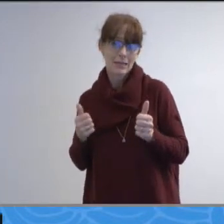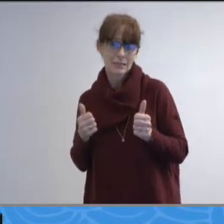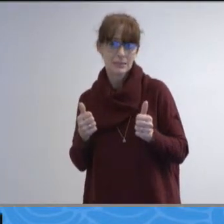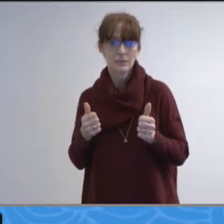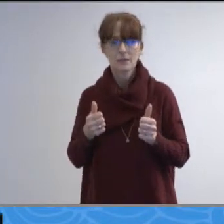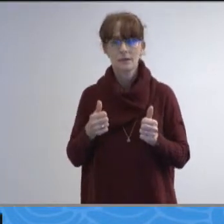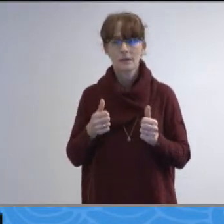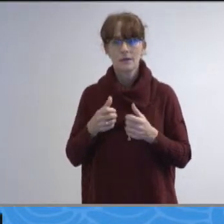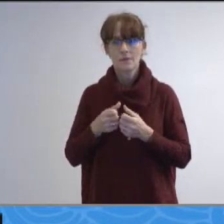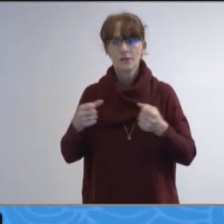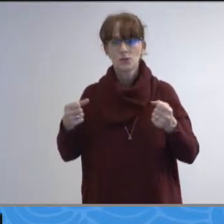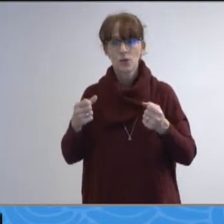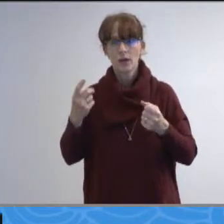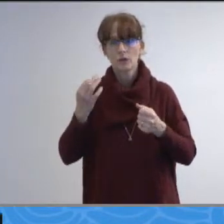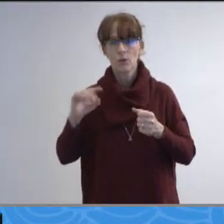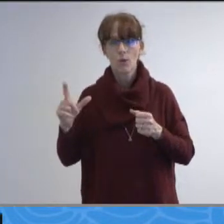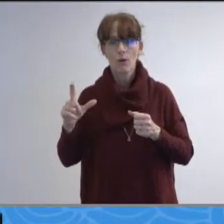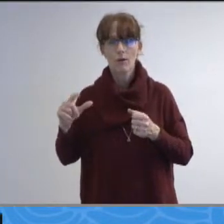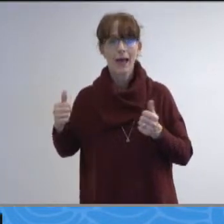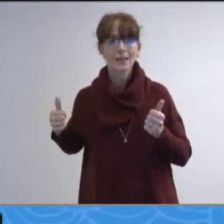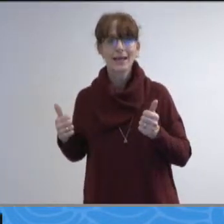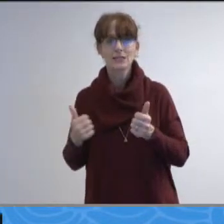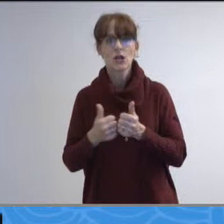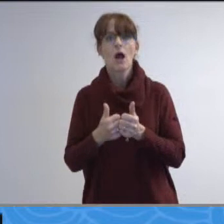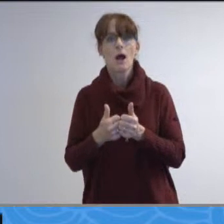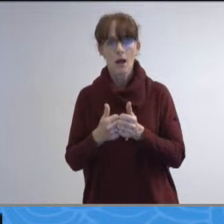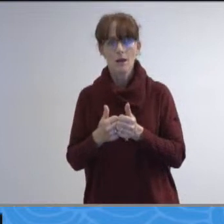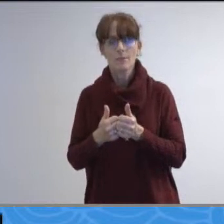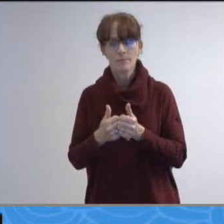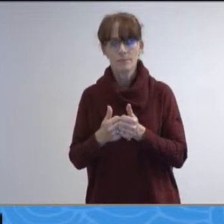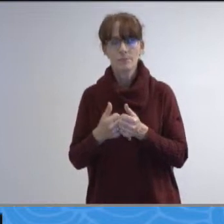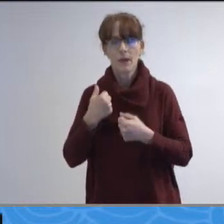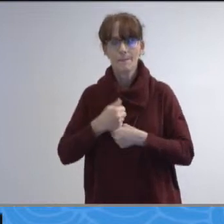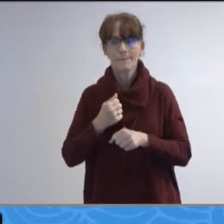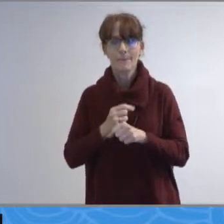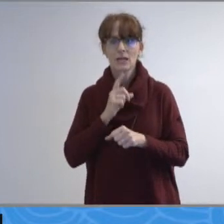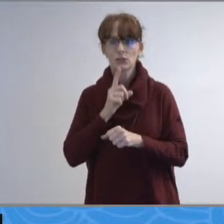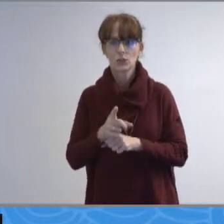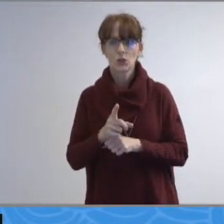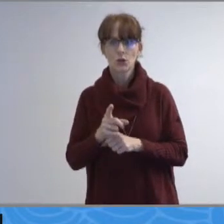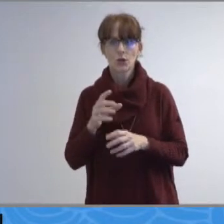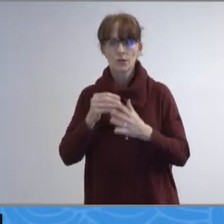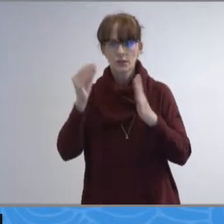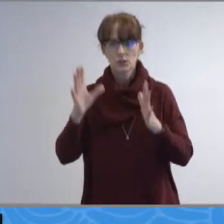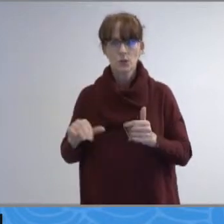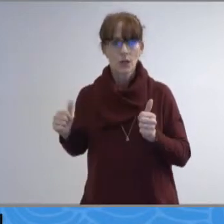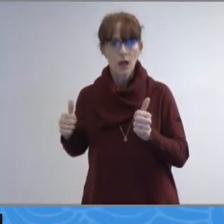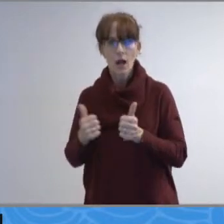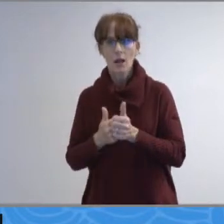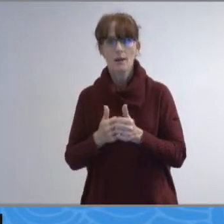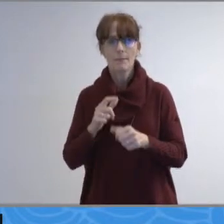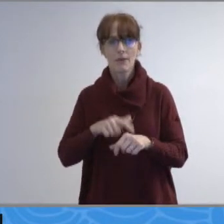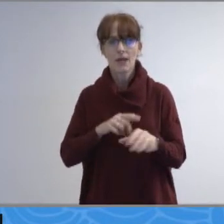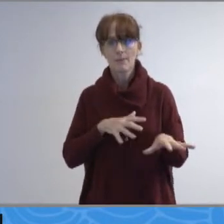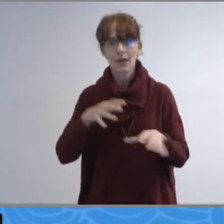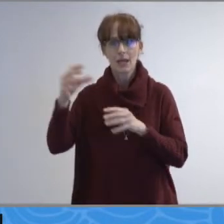the stretch goal puts you on a plan to catch up, right? So really we want to make sure that we get our students caught up by the time they leave us or before they leave us.